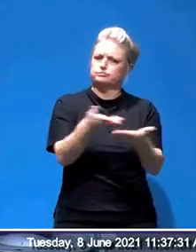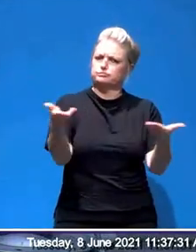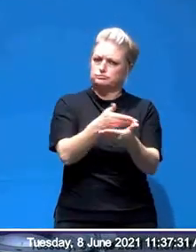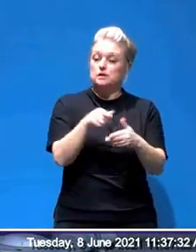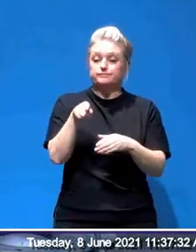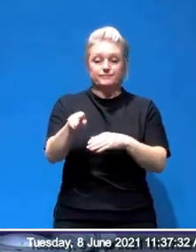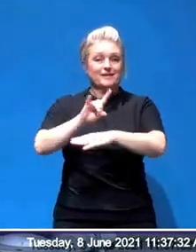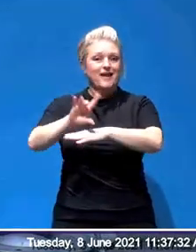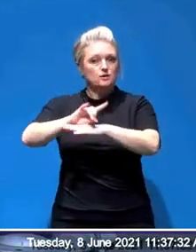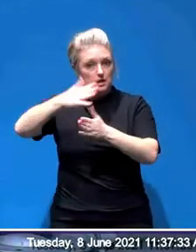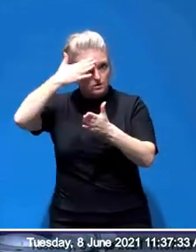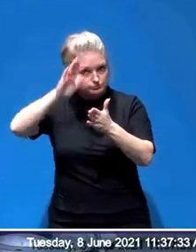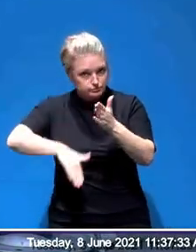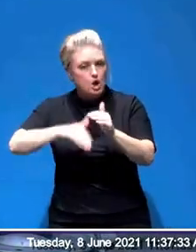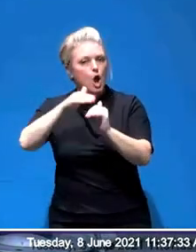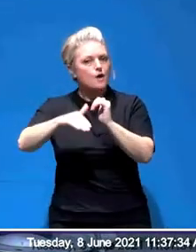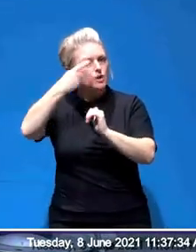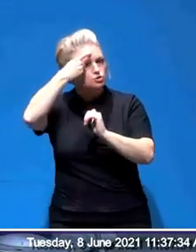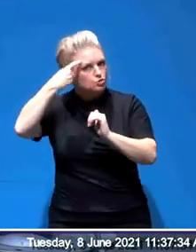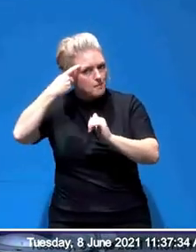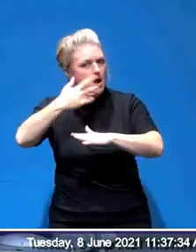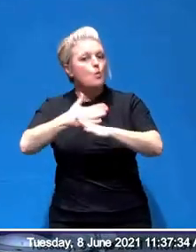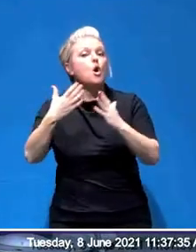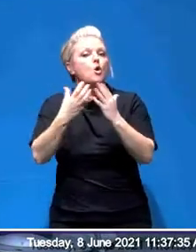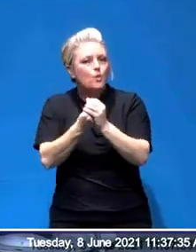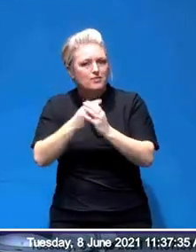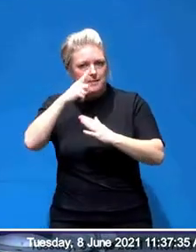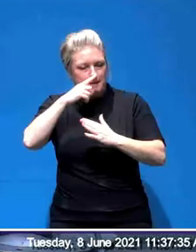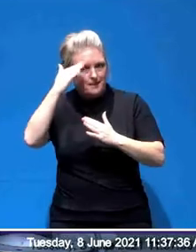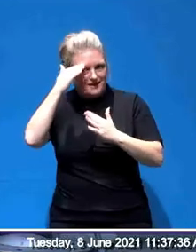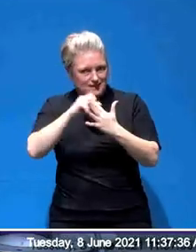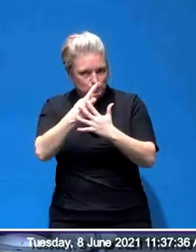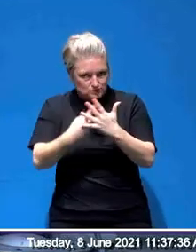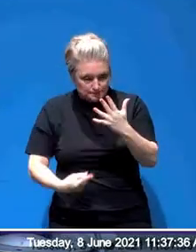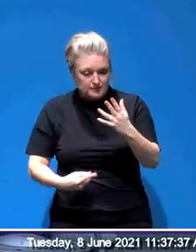lives and Daniel had received four sessions and you had Graham received